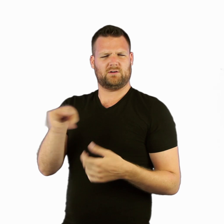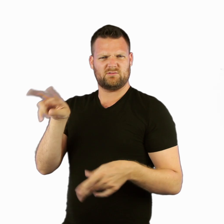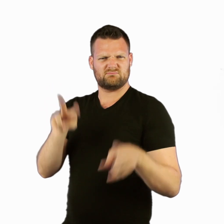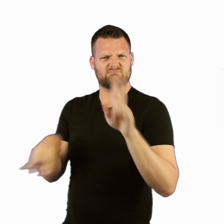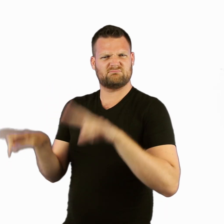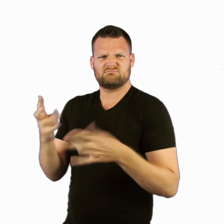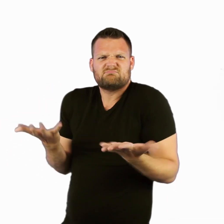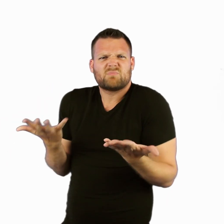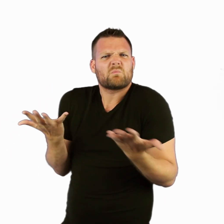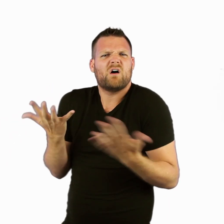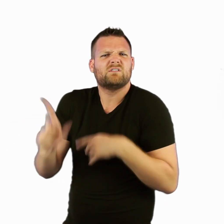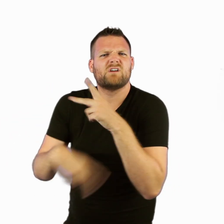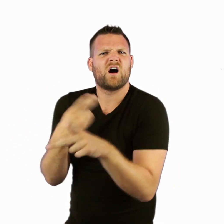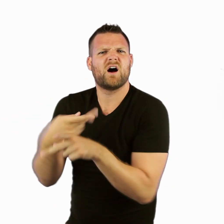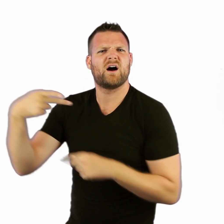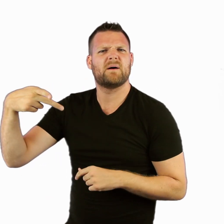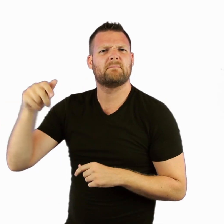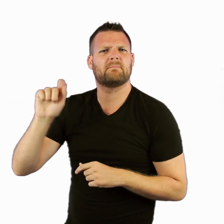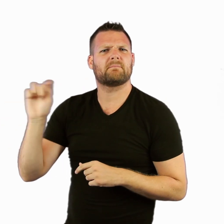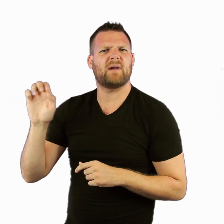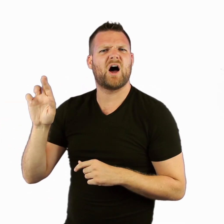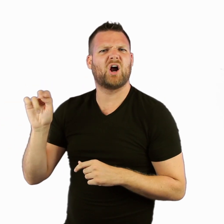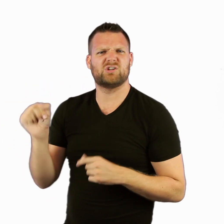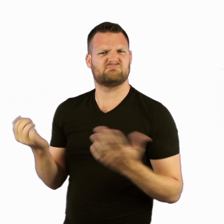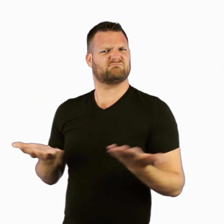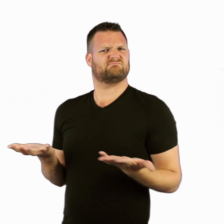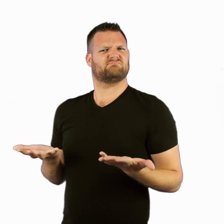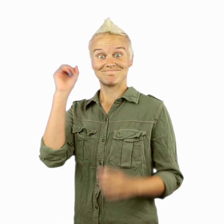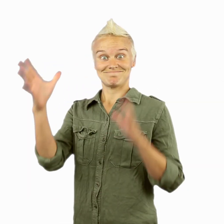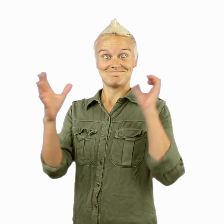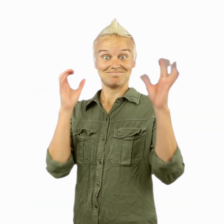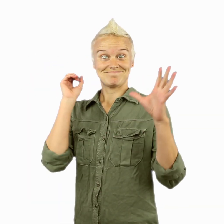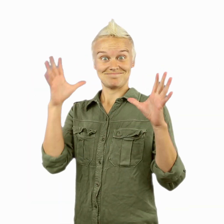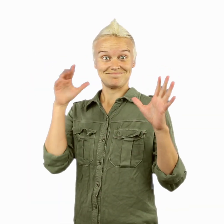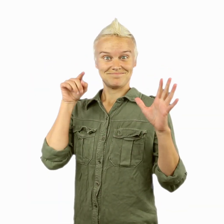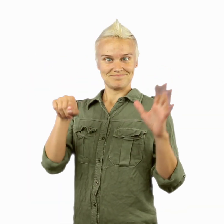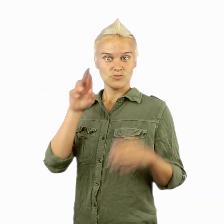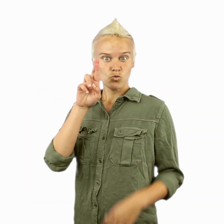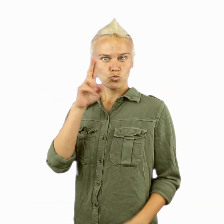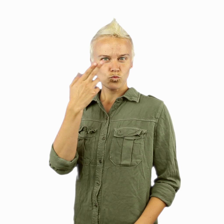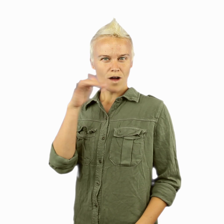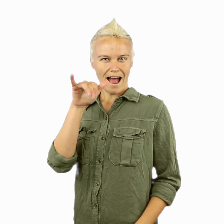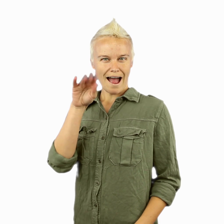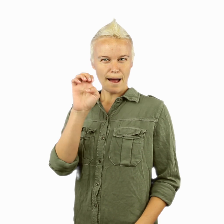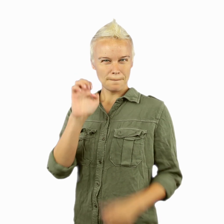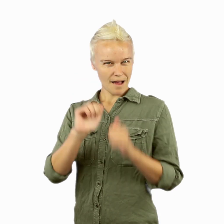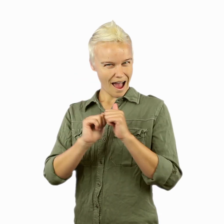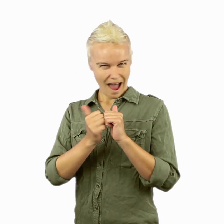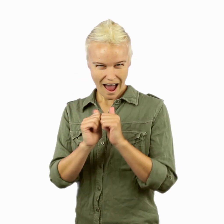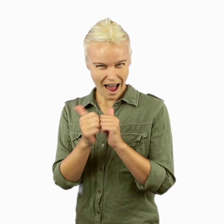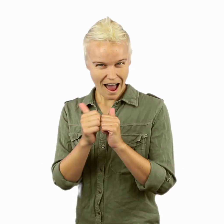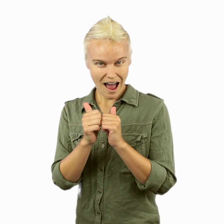What goes into creating these patterns? All of our songs include rhymes.